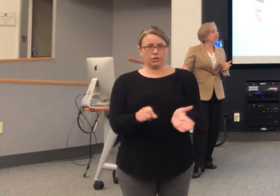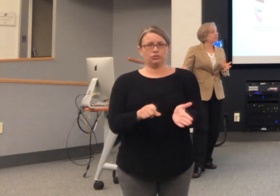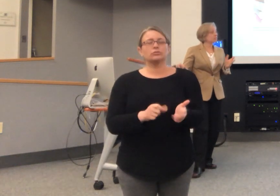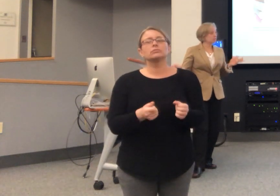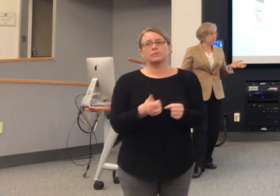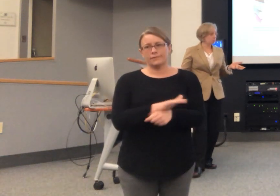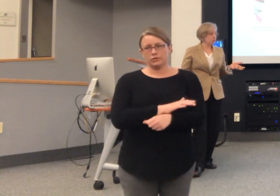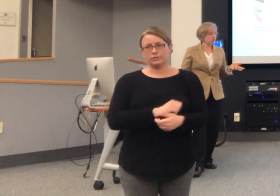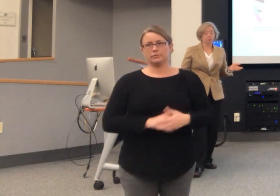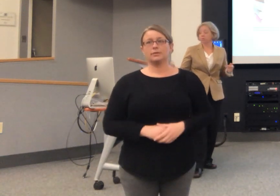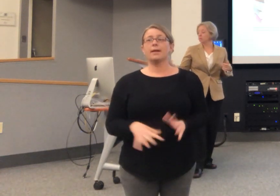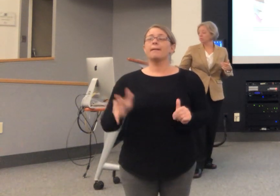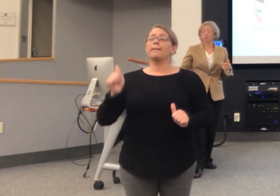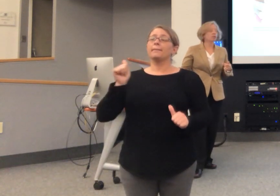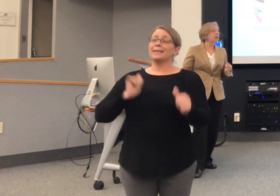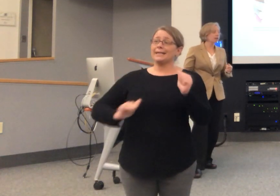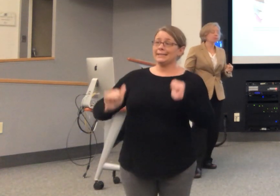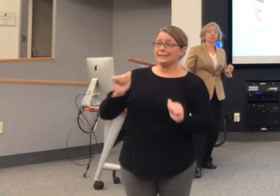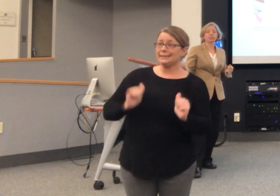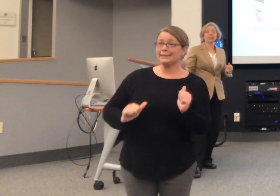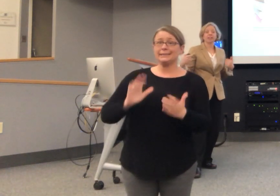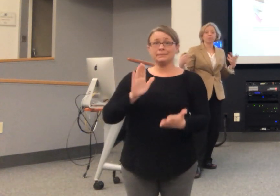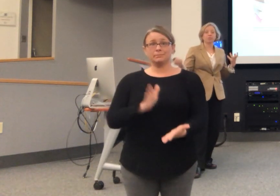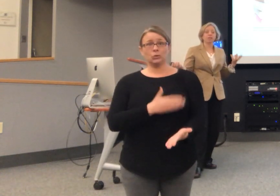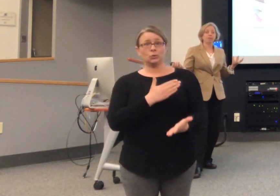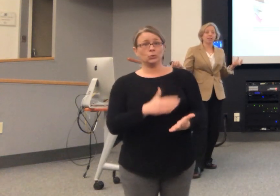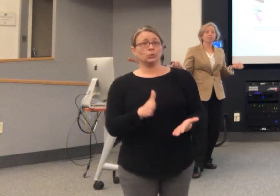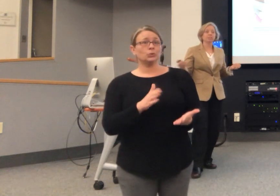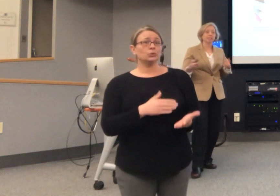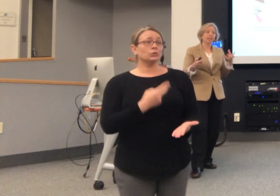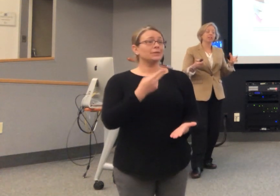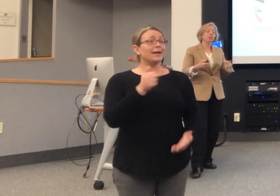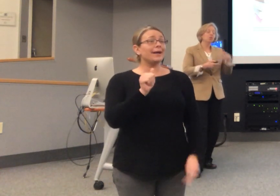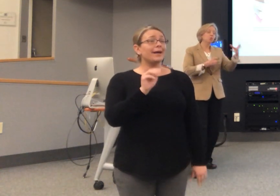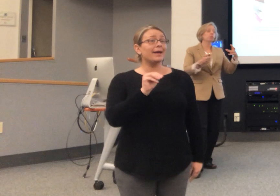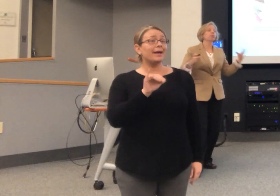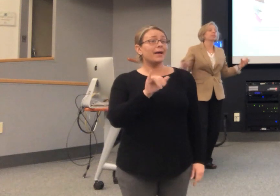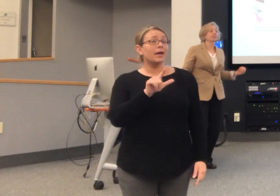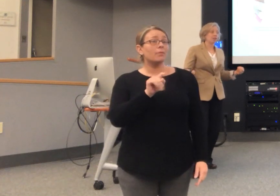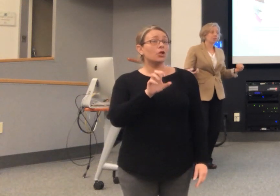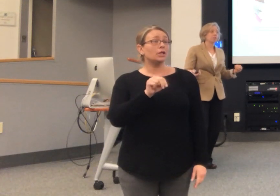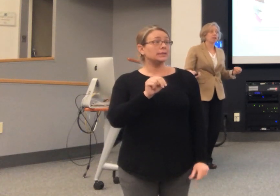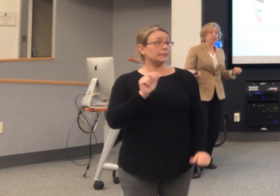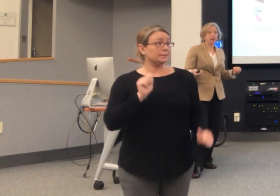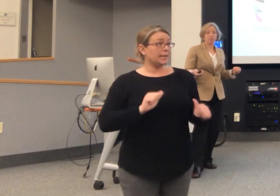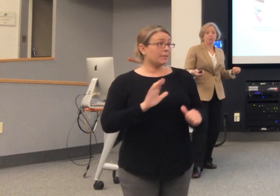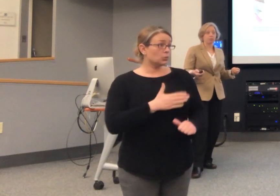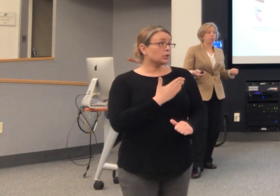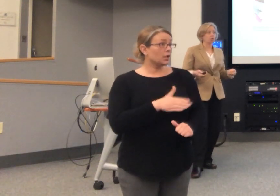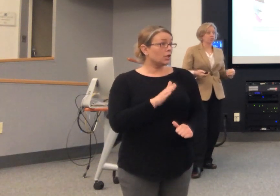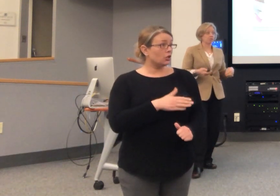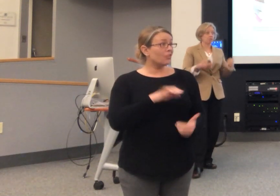Plays, musicals, Hamilton. And you think about Hamilton, again, you can break that down into many copyrightable works.